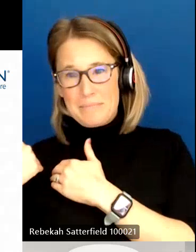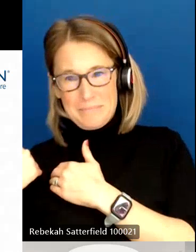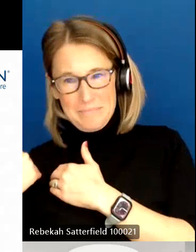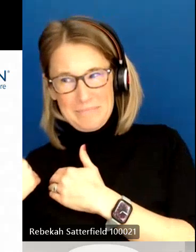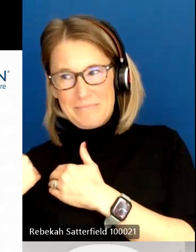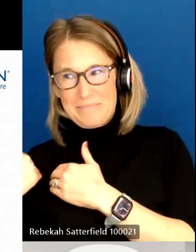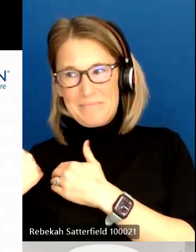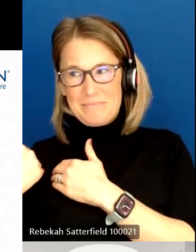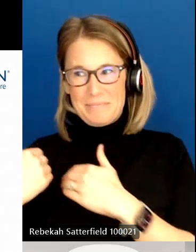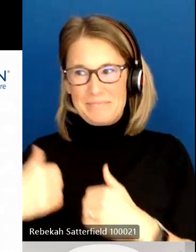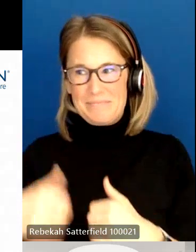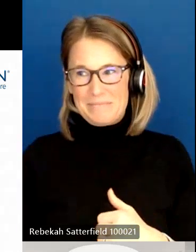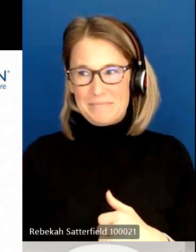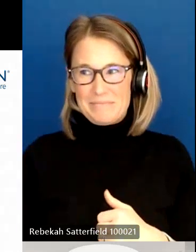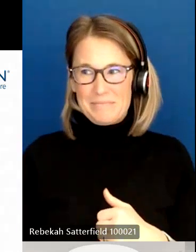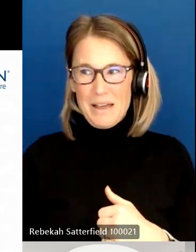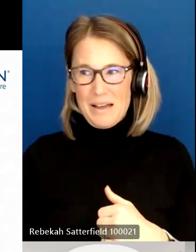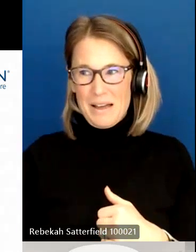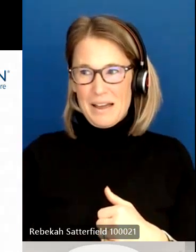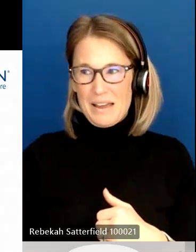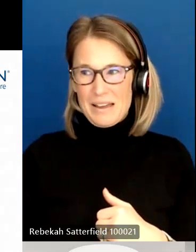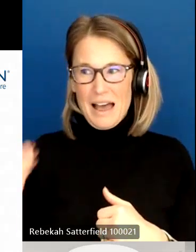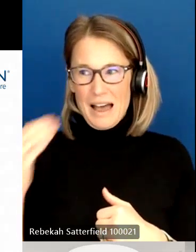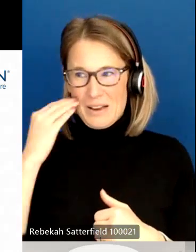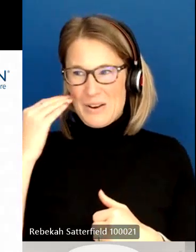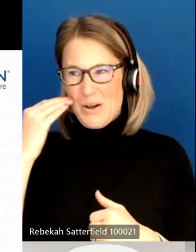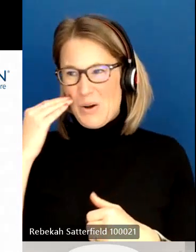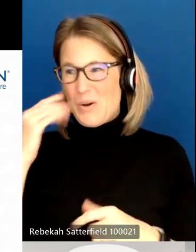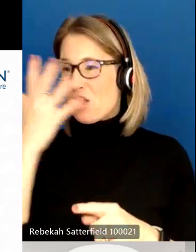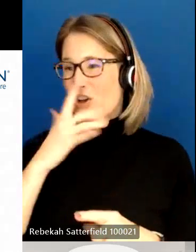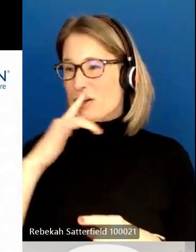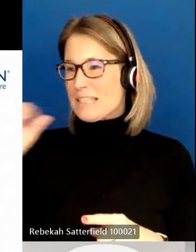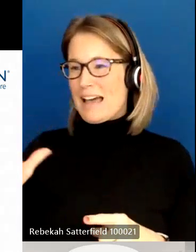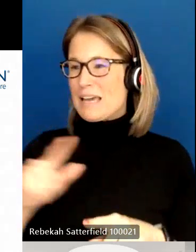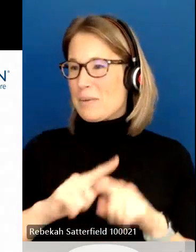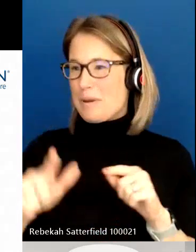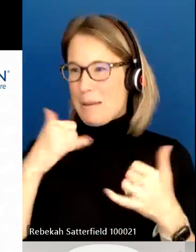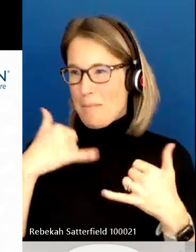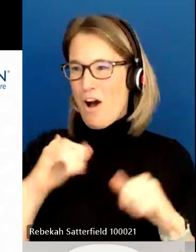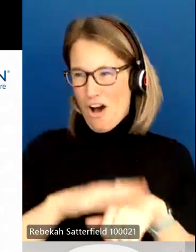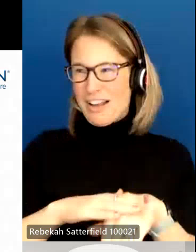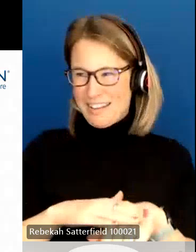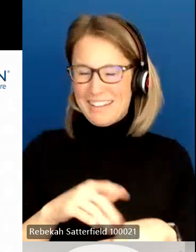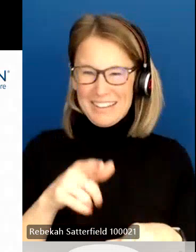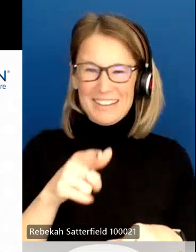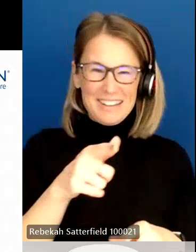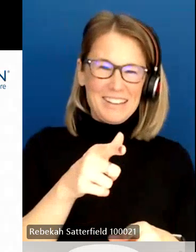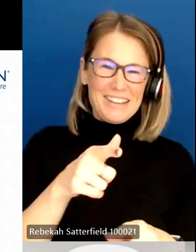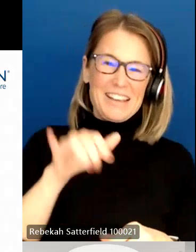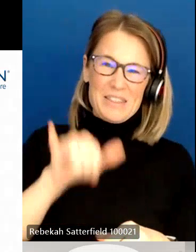interpreter and um would be more effective um just would make the the uh appointment the most